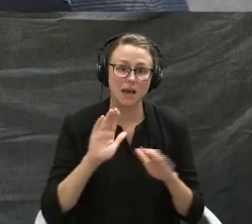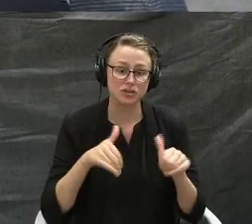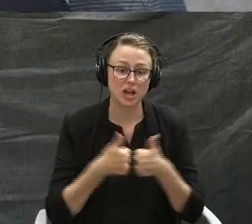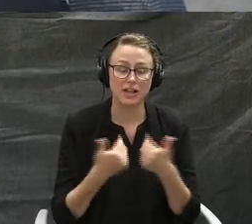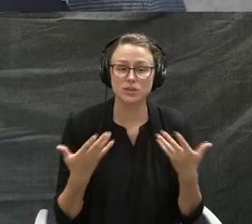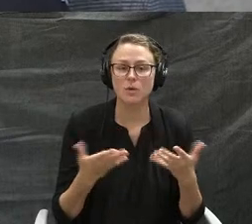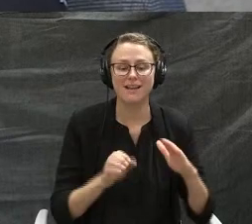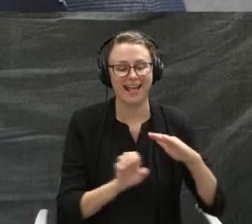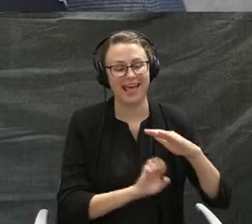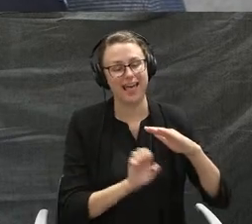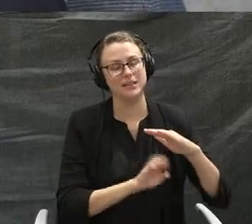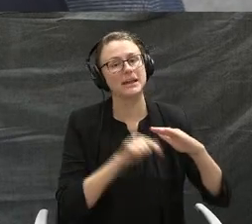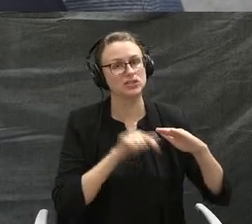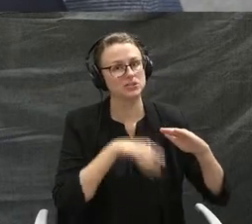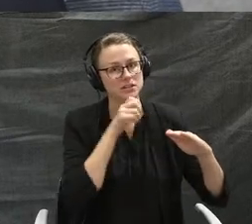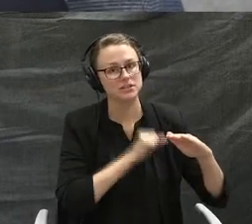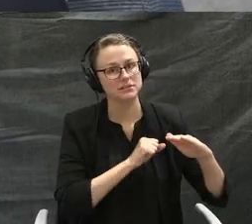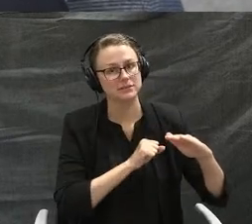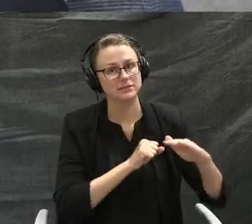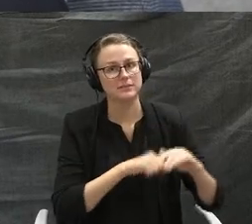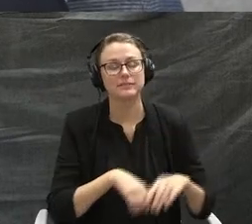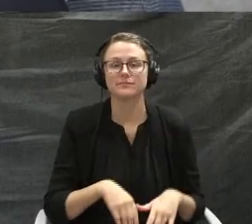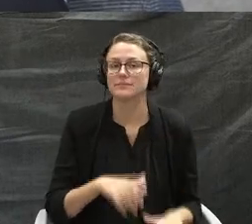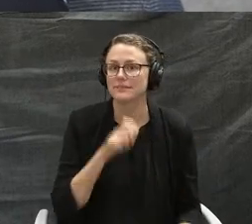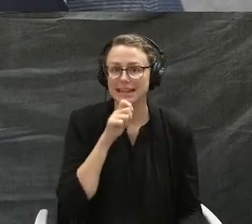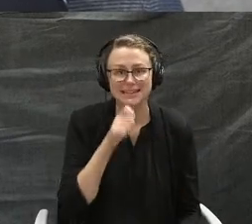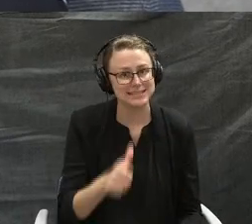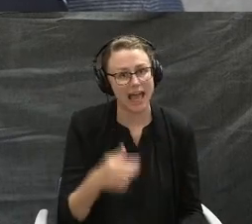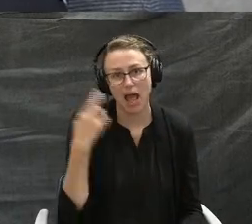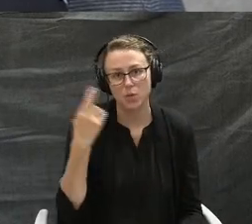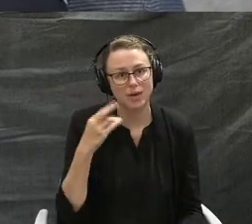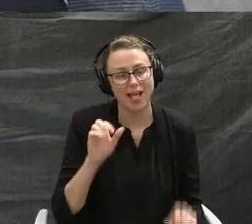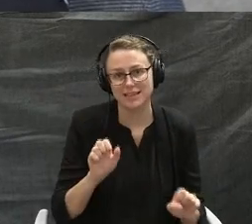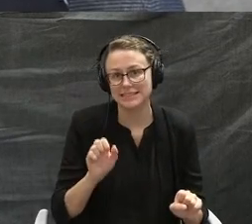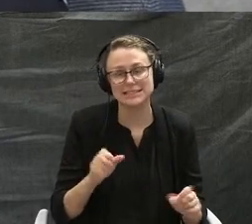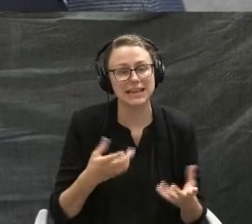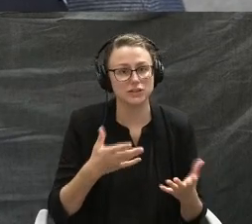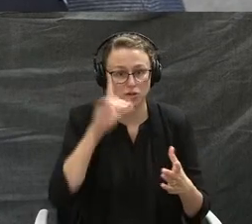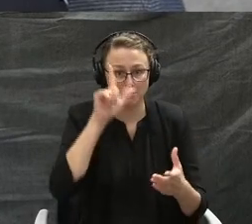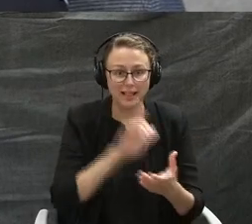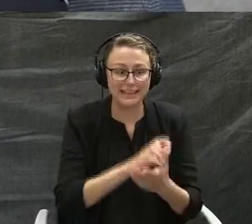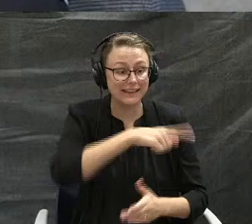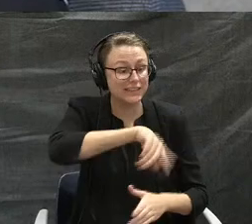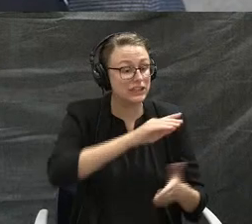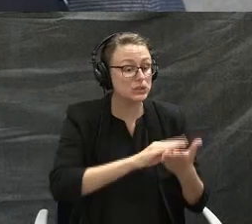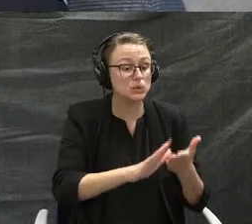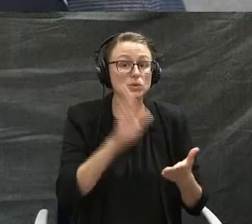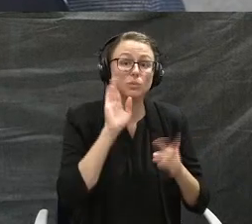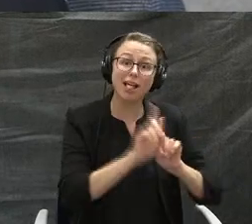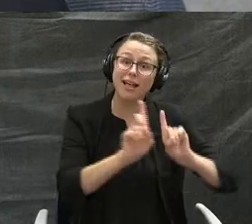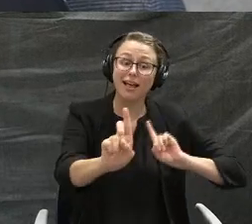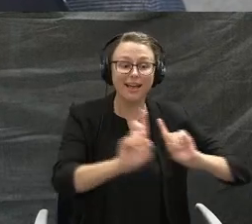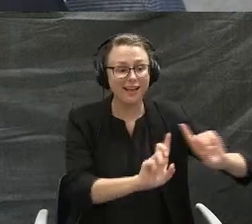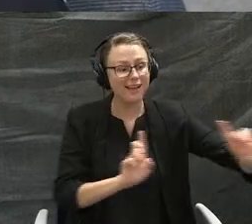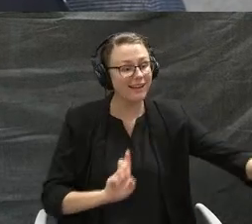school level. It is not realistic to believe that these students will naturally maintain social distancing. Keep a mask